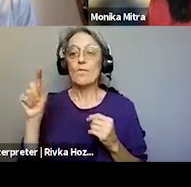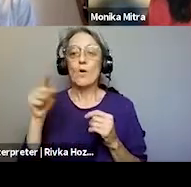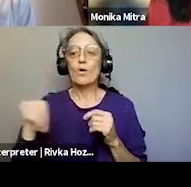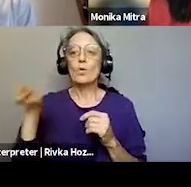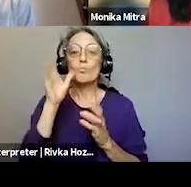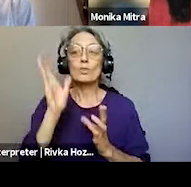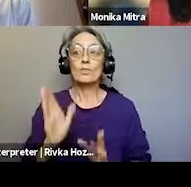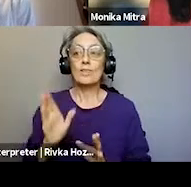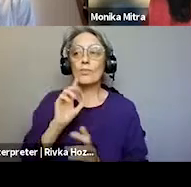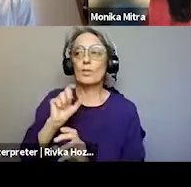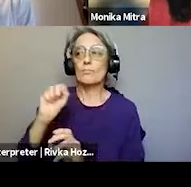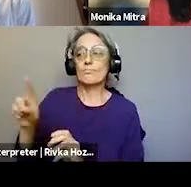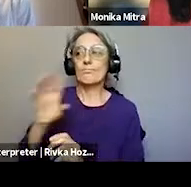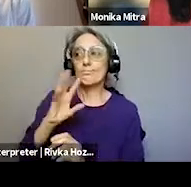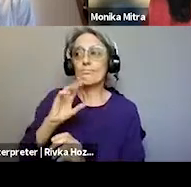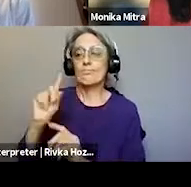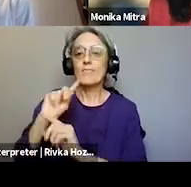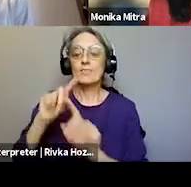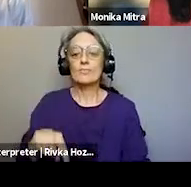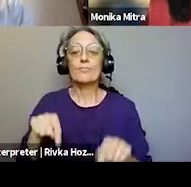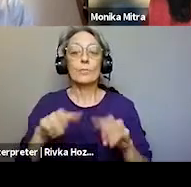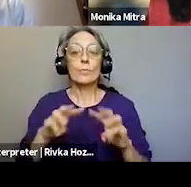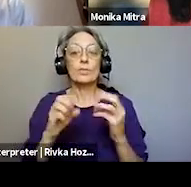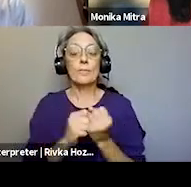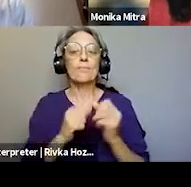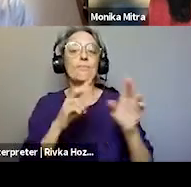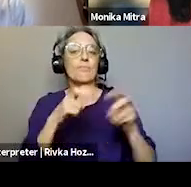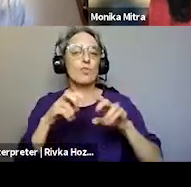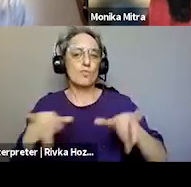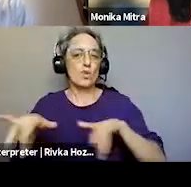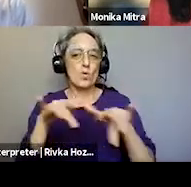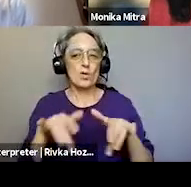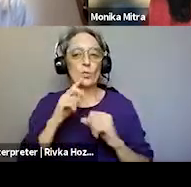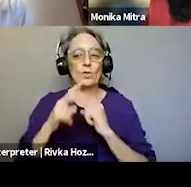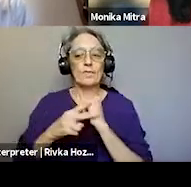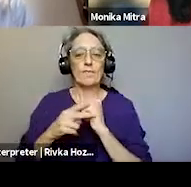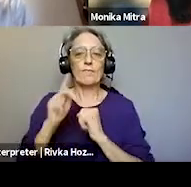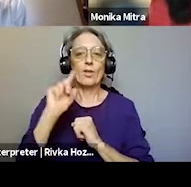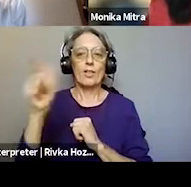This workshop is being recorded and the recording will be made available for future viewing. It is